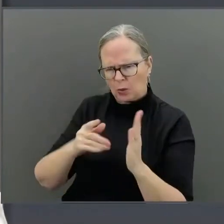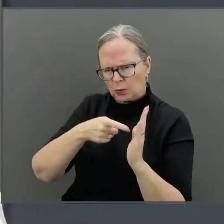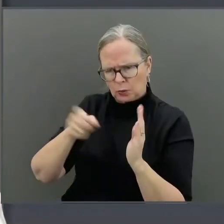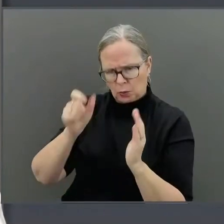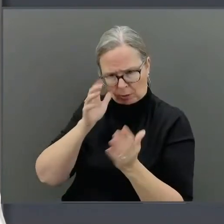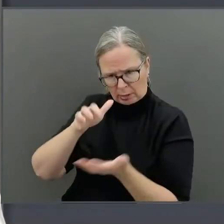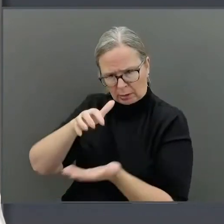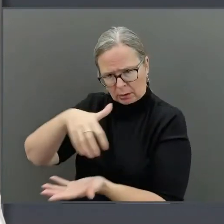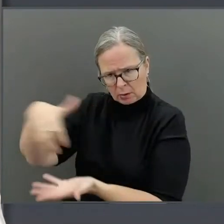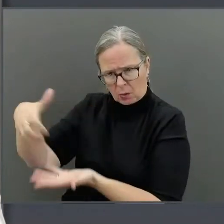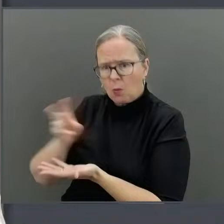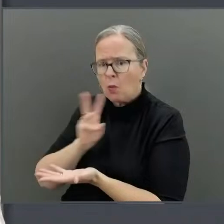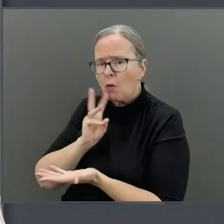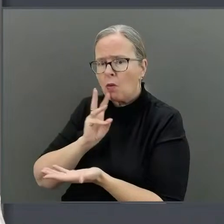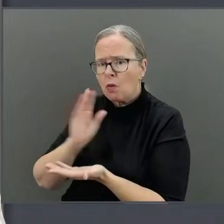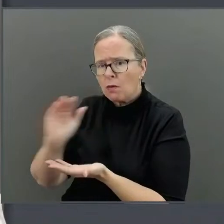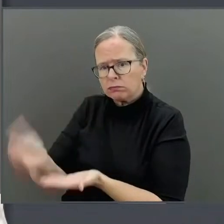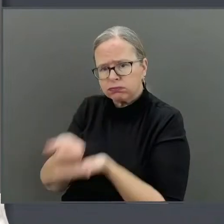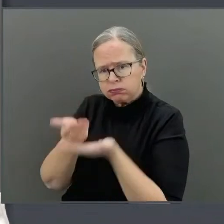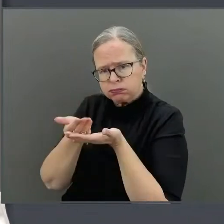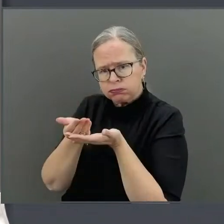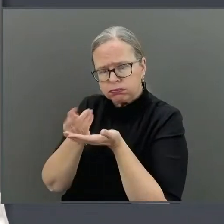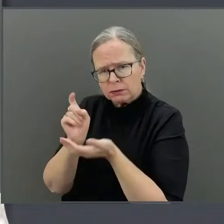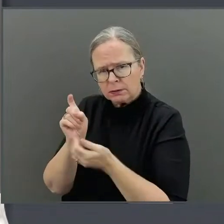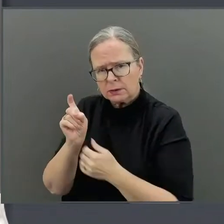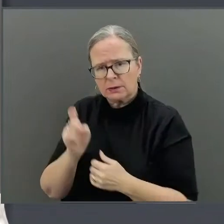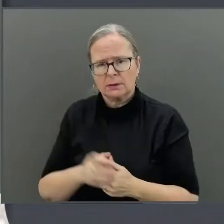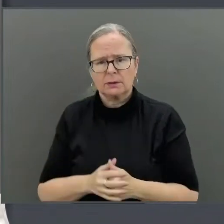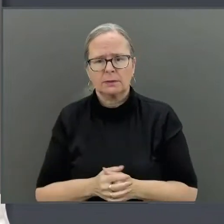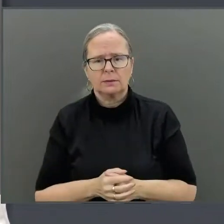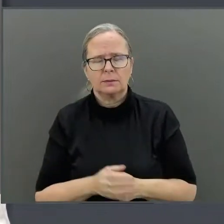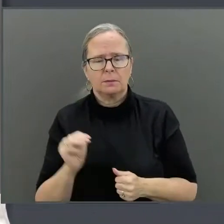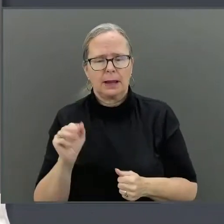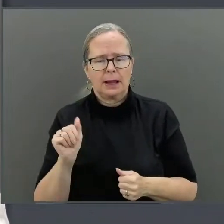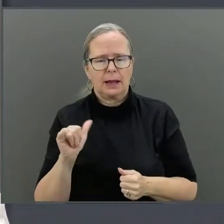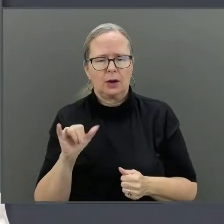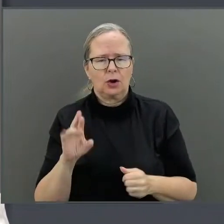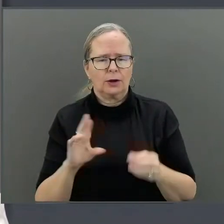permission from the provincial government to use non-potable water to draw water from the river for